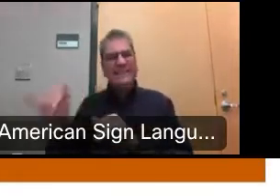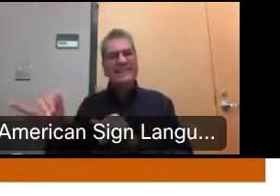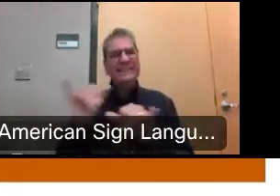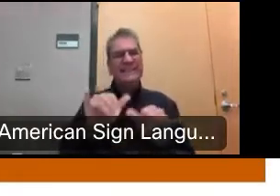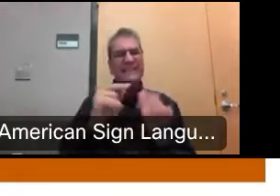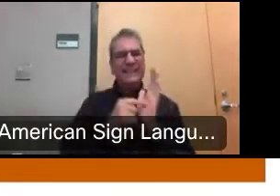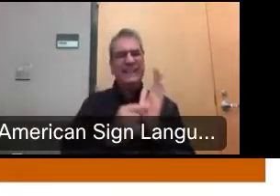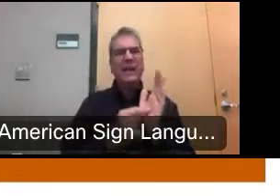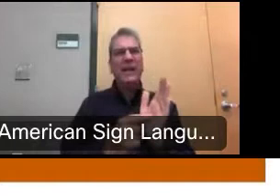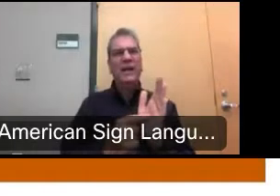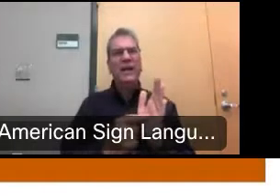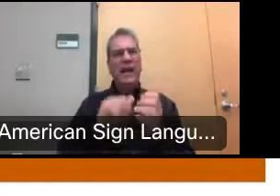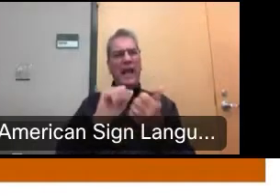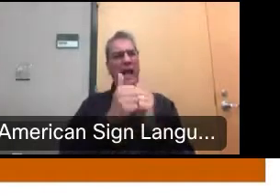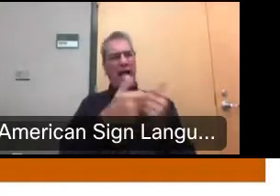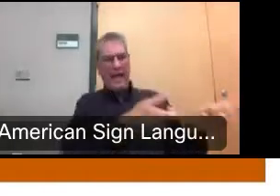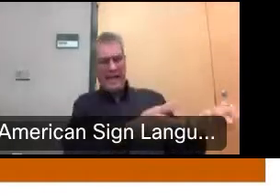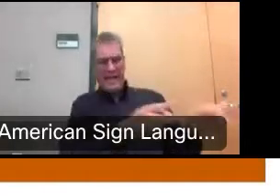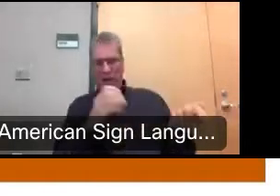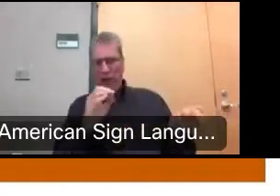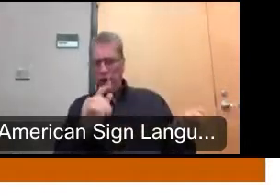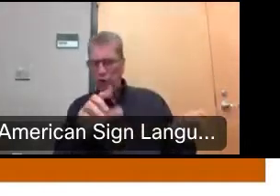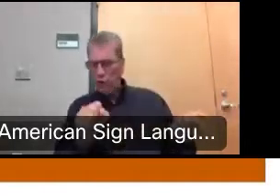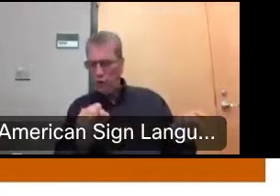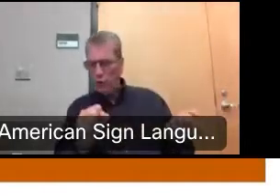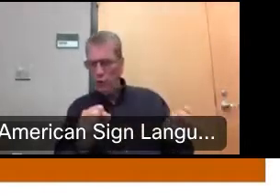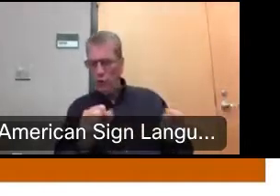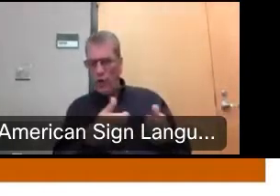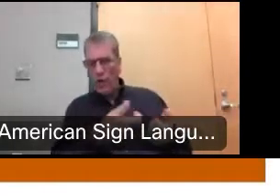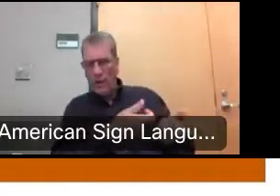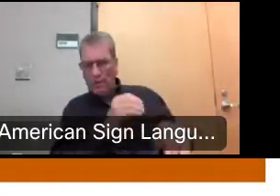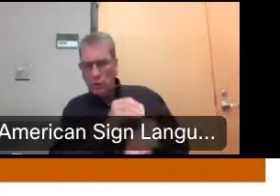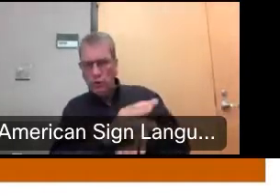I followed was, how can we take these tools and techniques of persuasion and advertising,